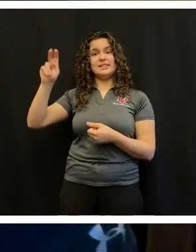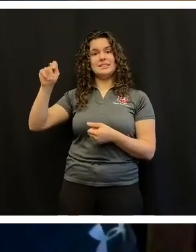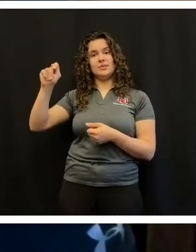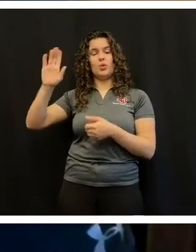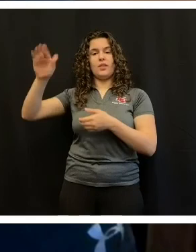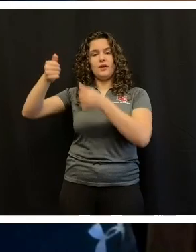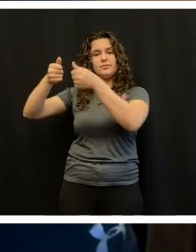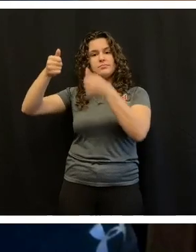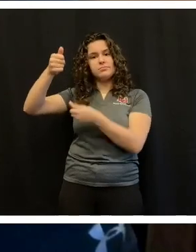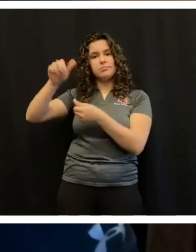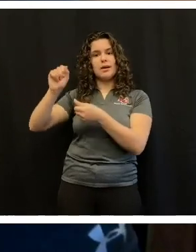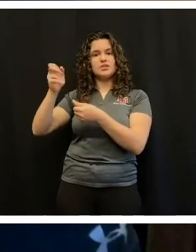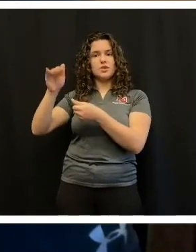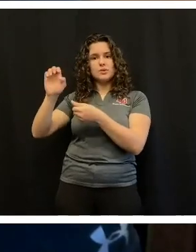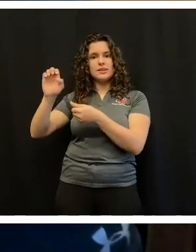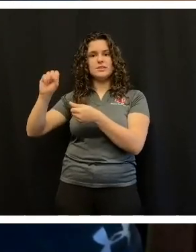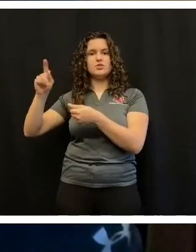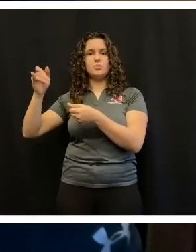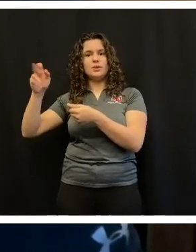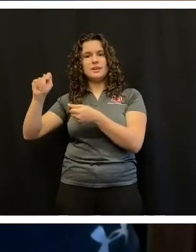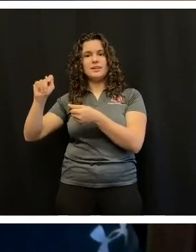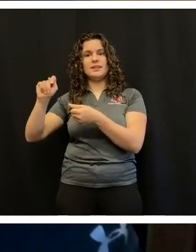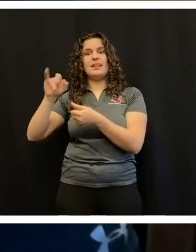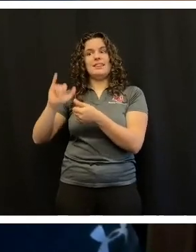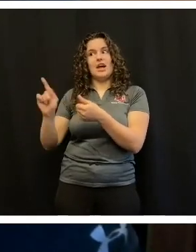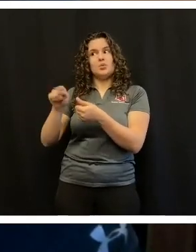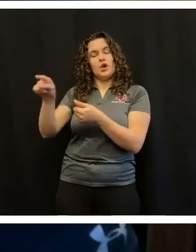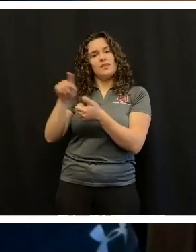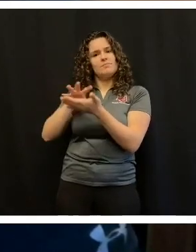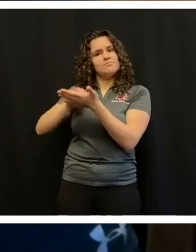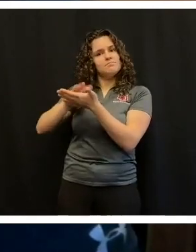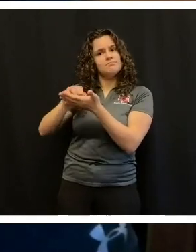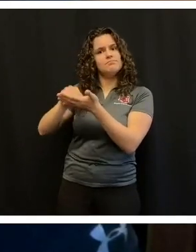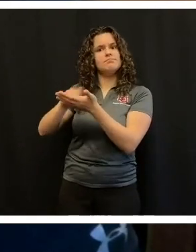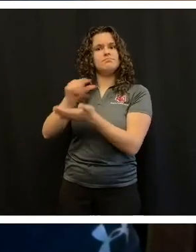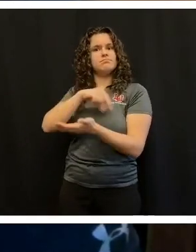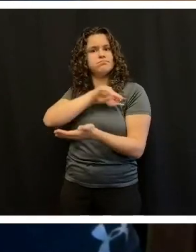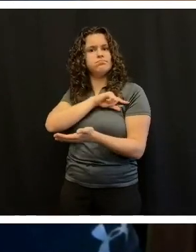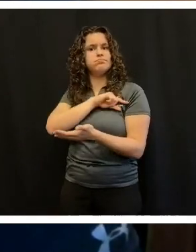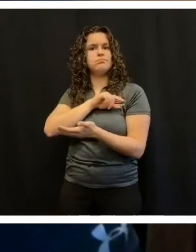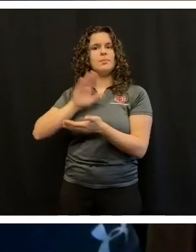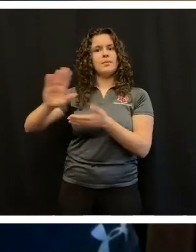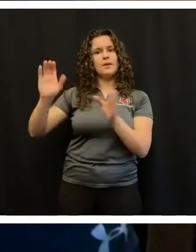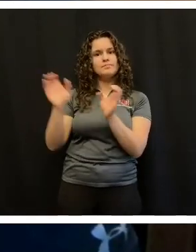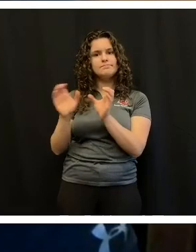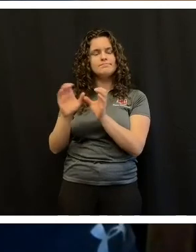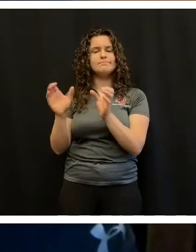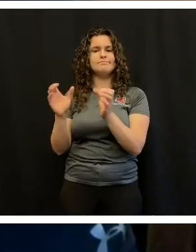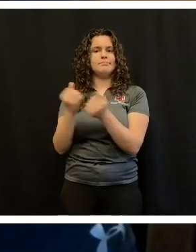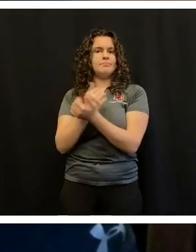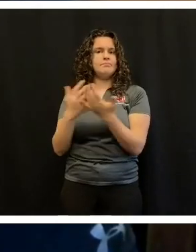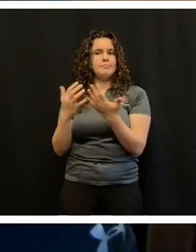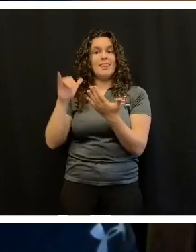have got their credentials. That's the program that they have had experience